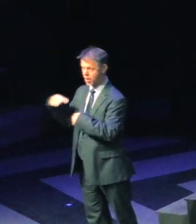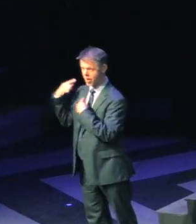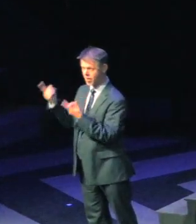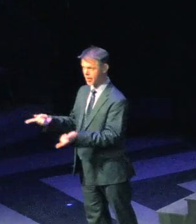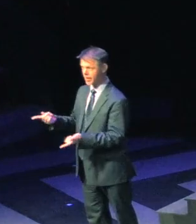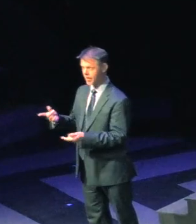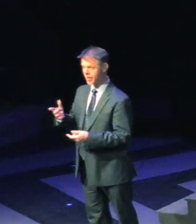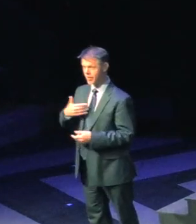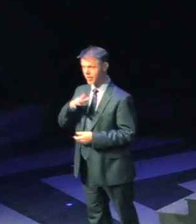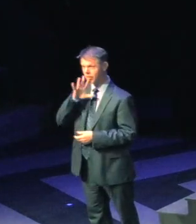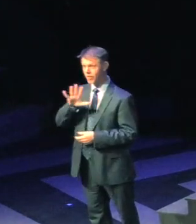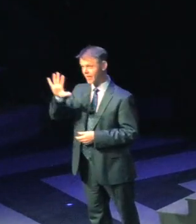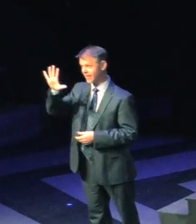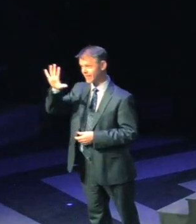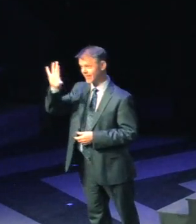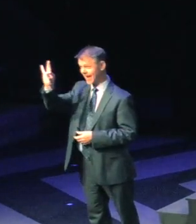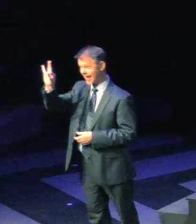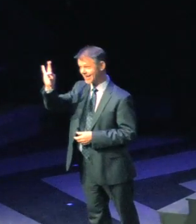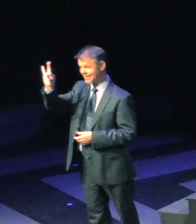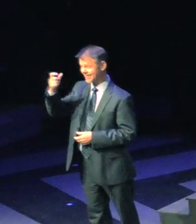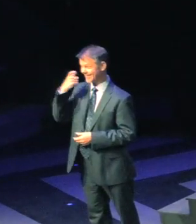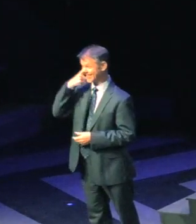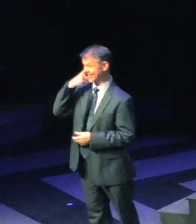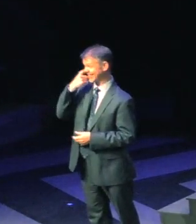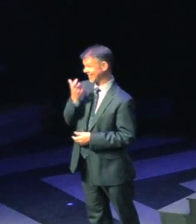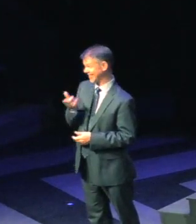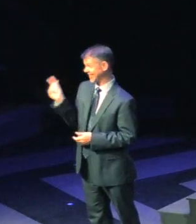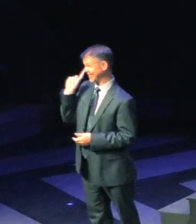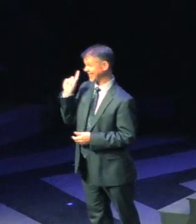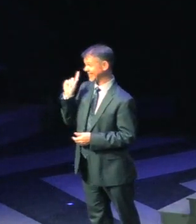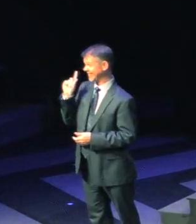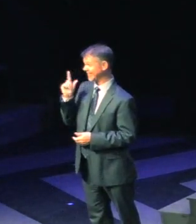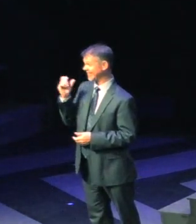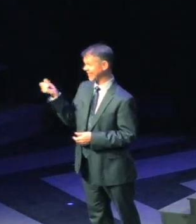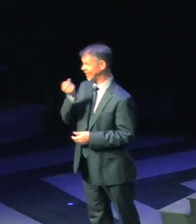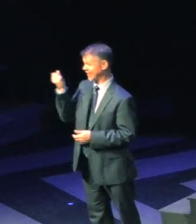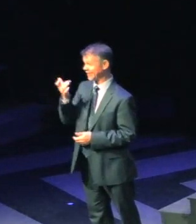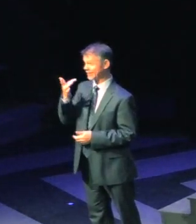birthday this past Saturday which I never thought I would see that.